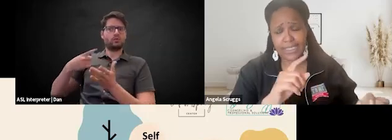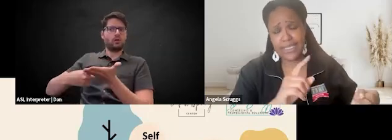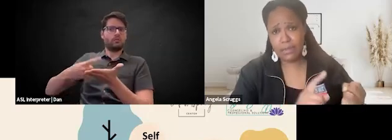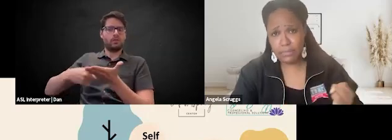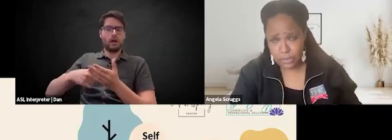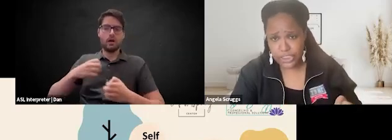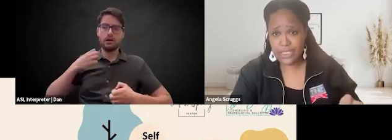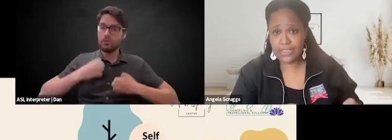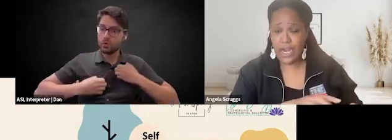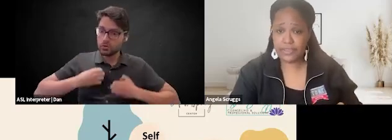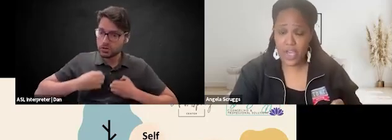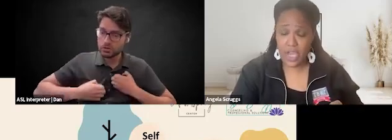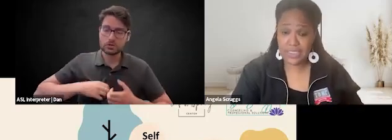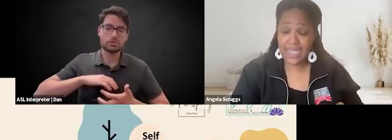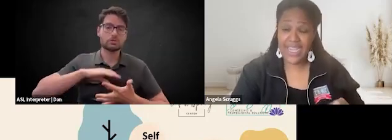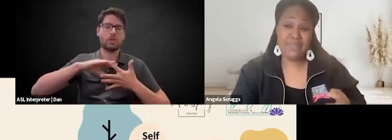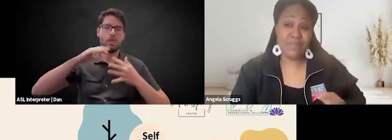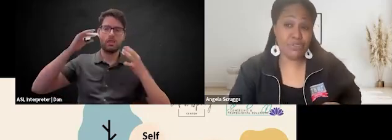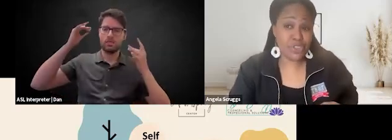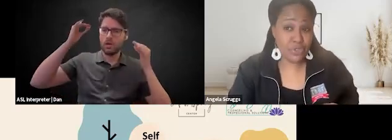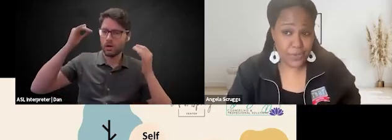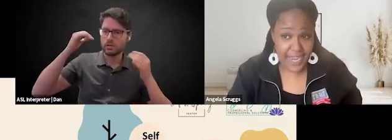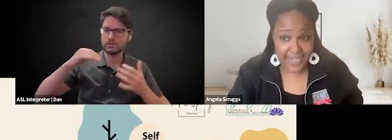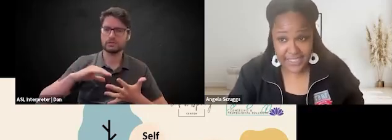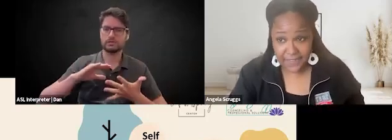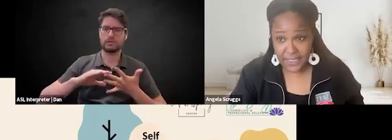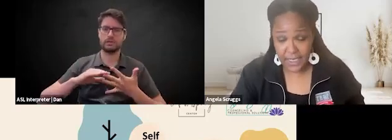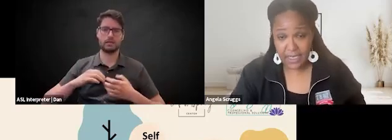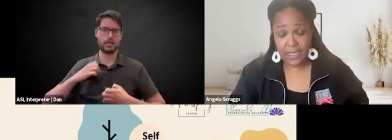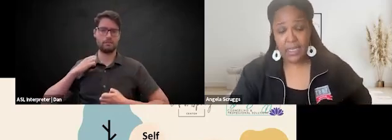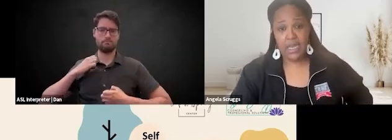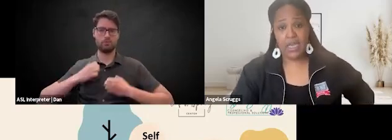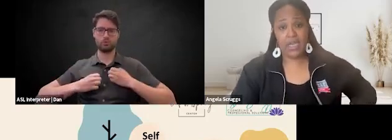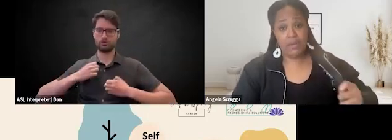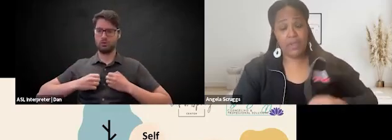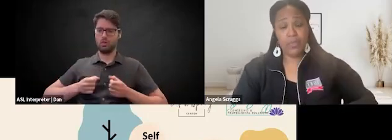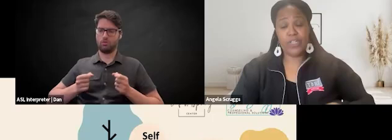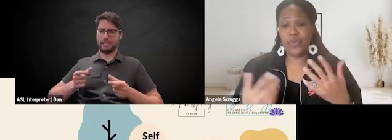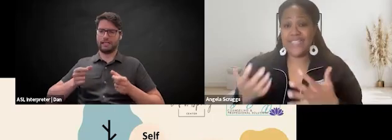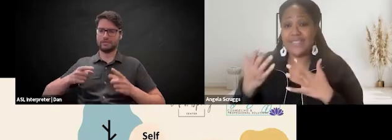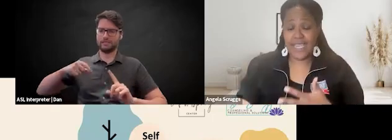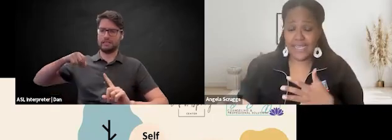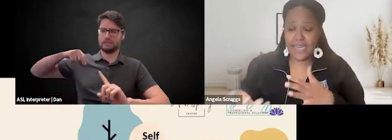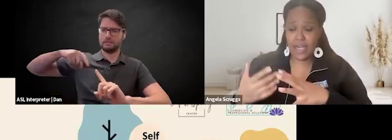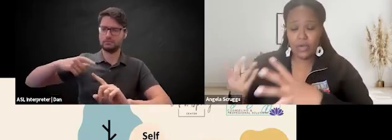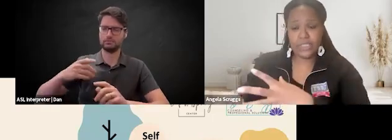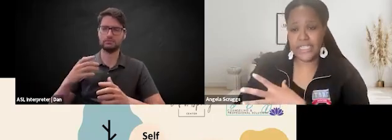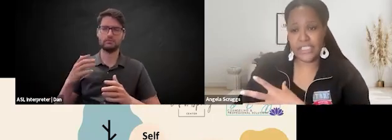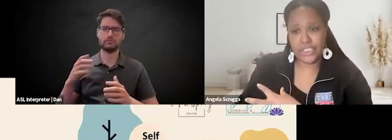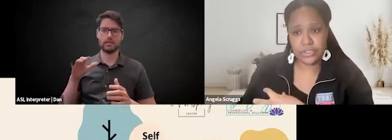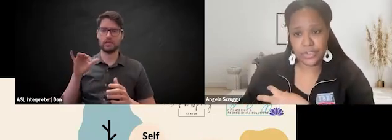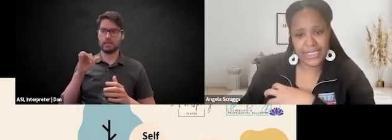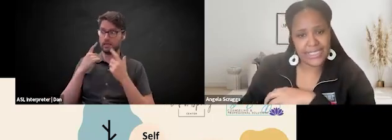like I said, emotions, our thoughts, emotional reactivity, um... which we see not only in children,